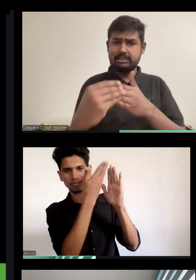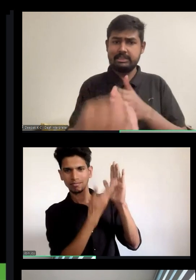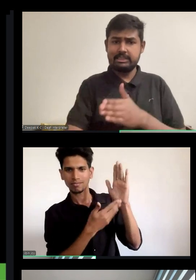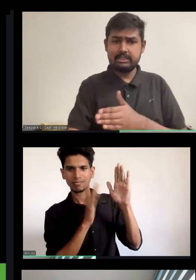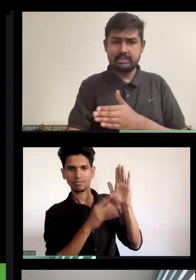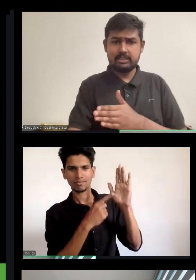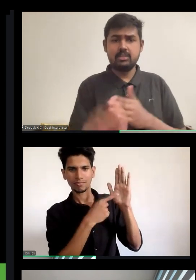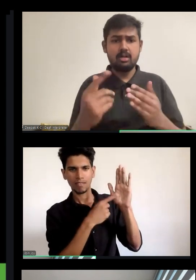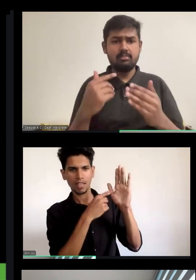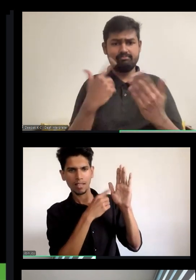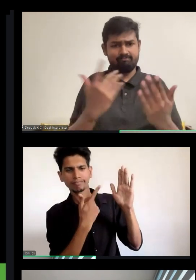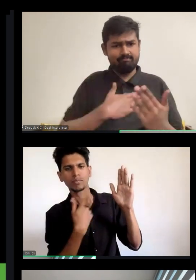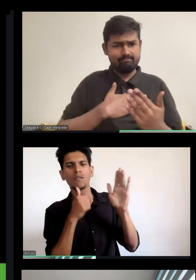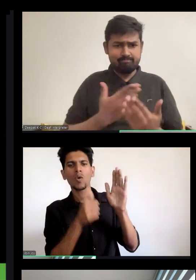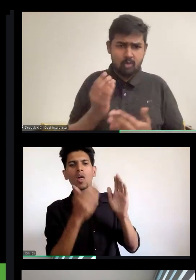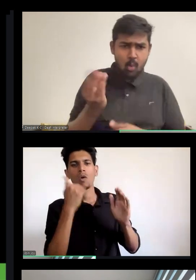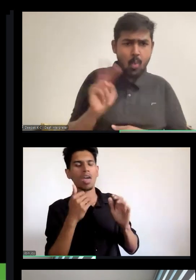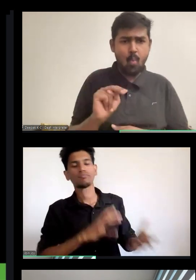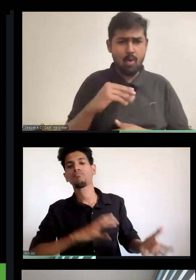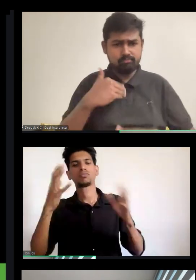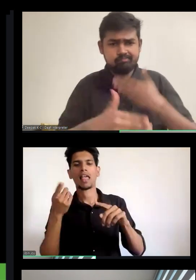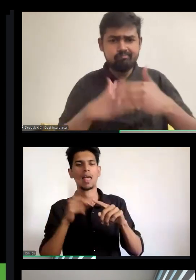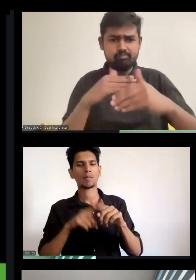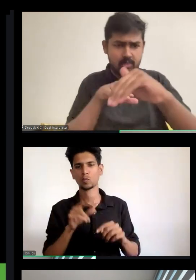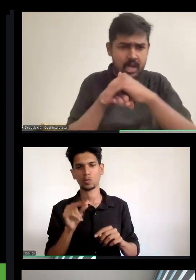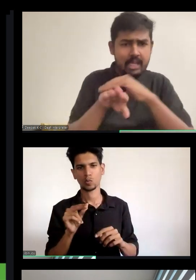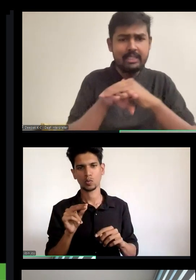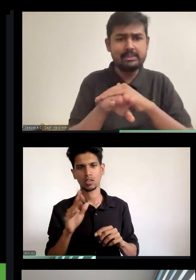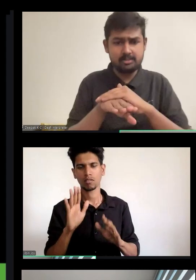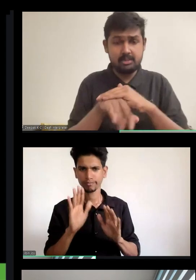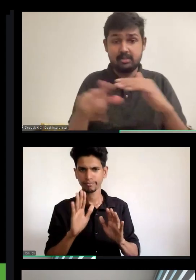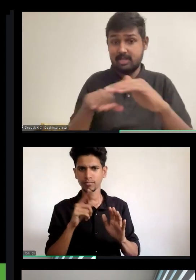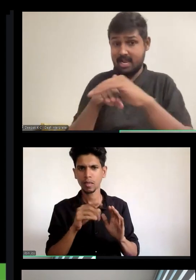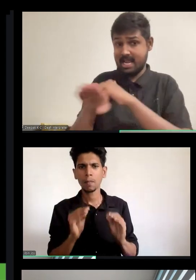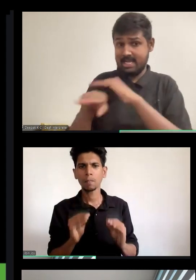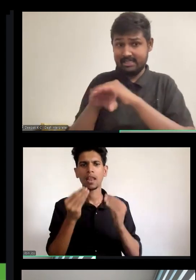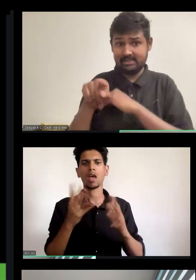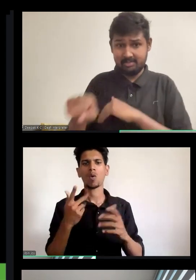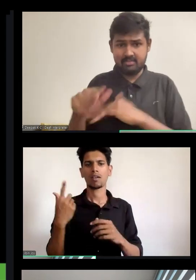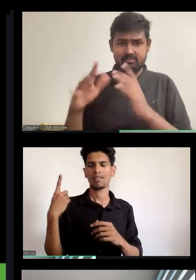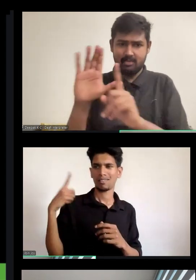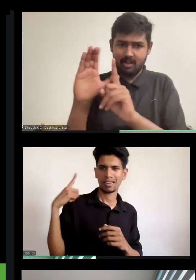With leadership support, accessibility can become holistic, unified, and measurable.